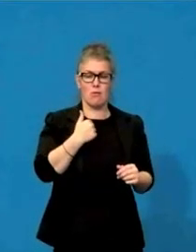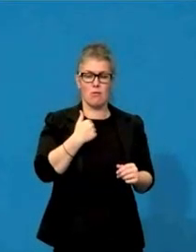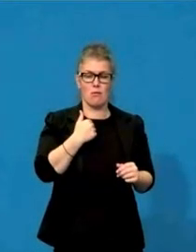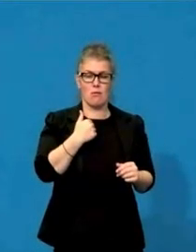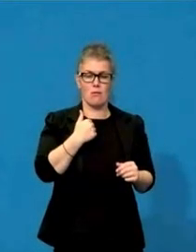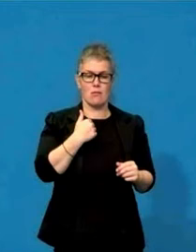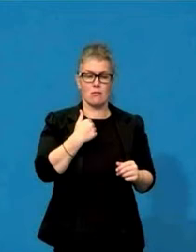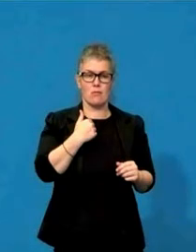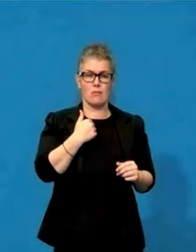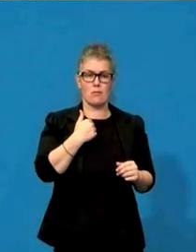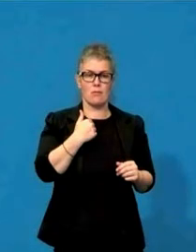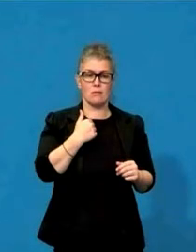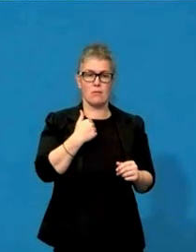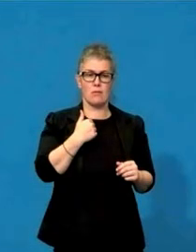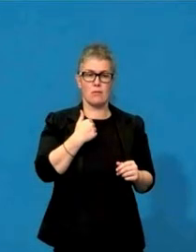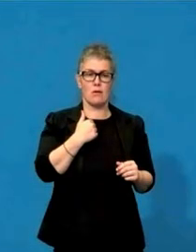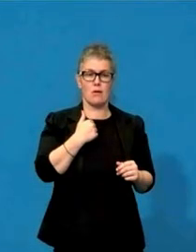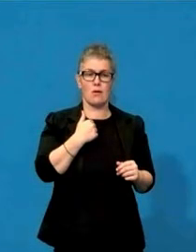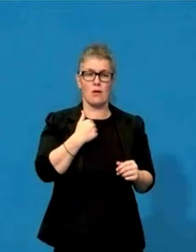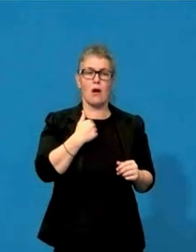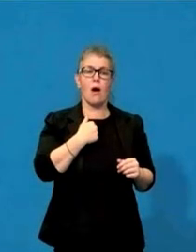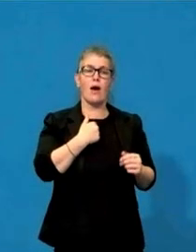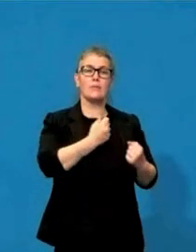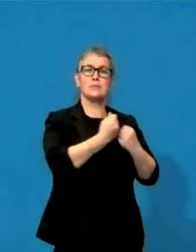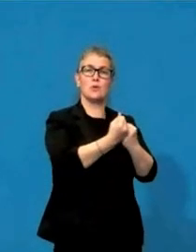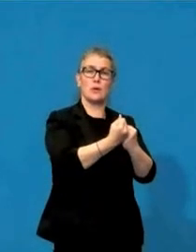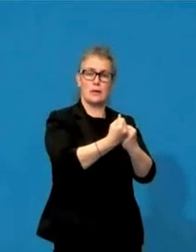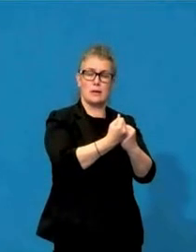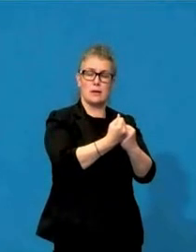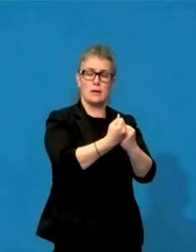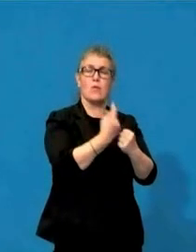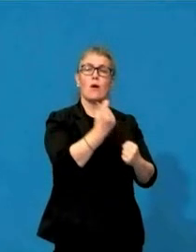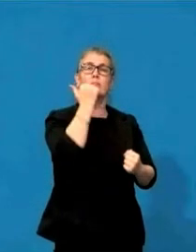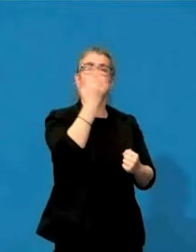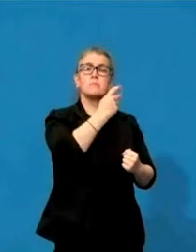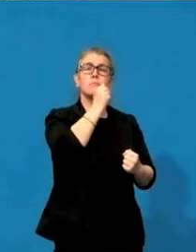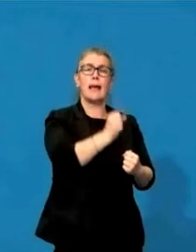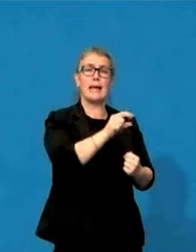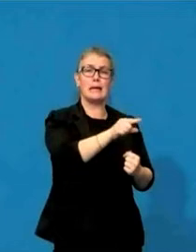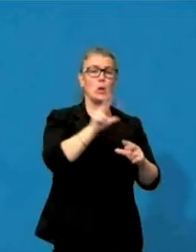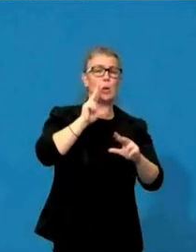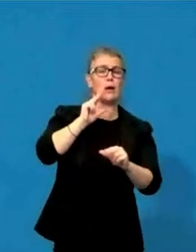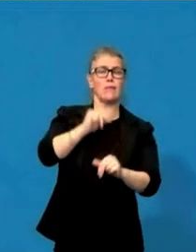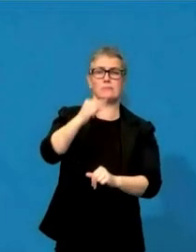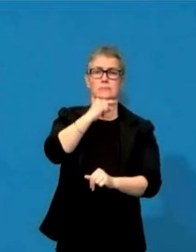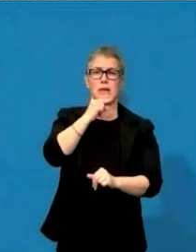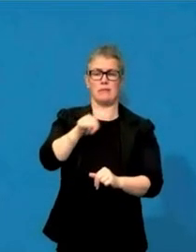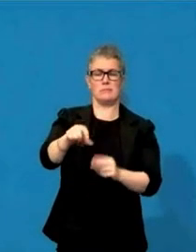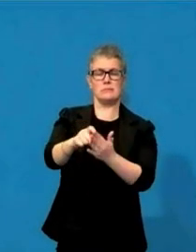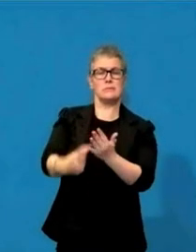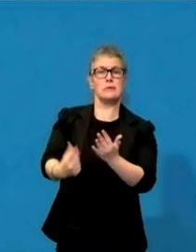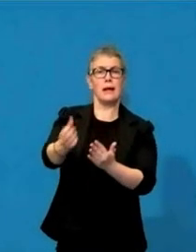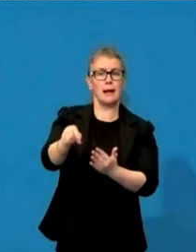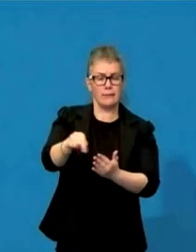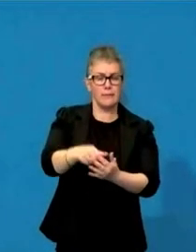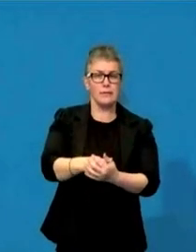was caring for his 21-year-old son who has a disability, and I just asked him,